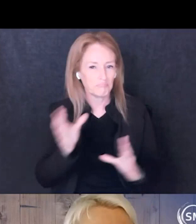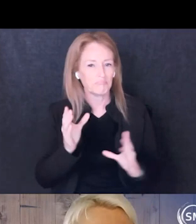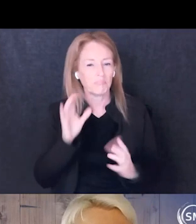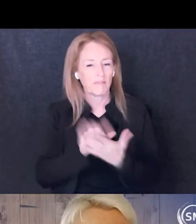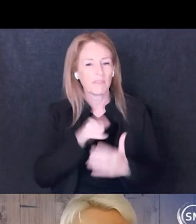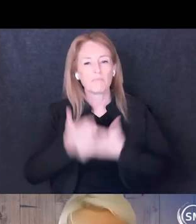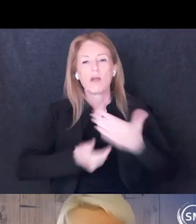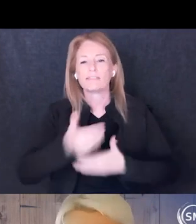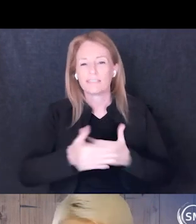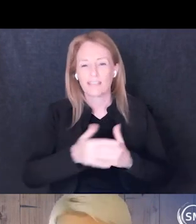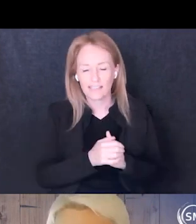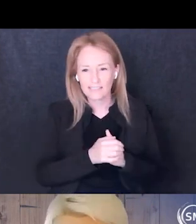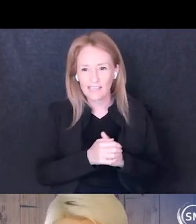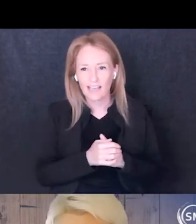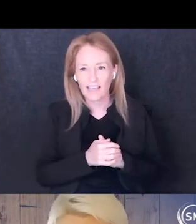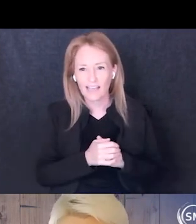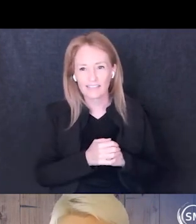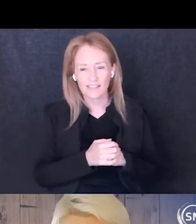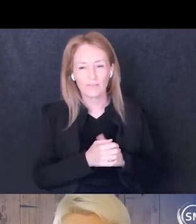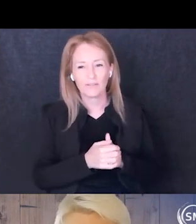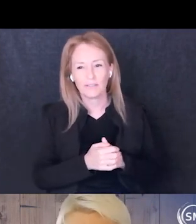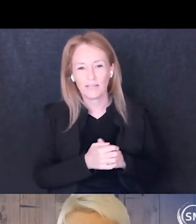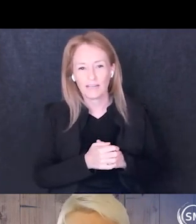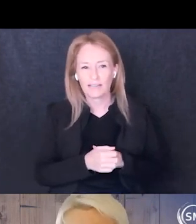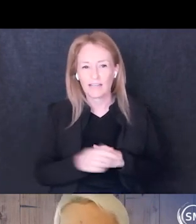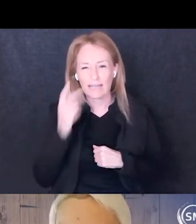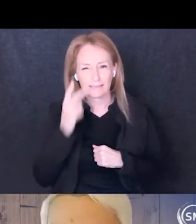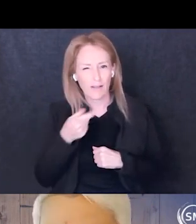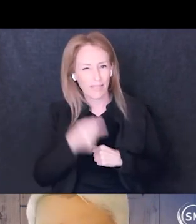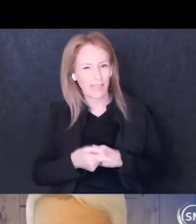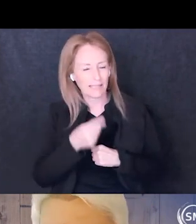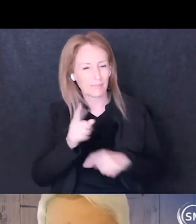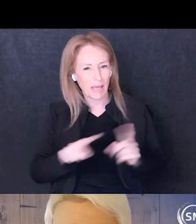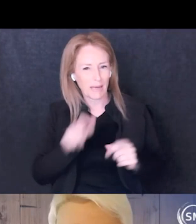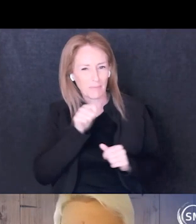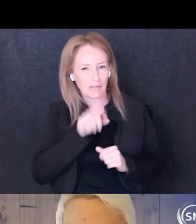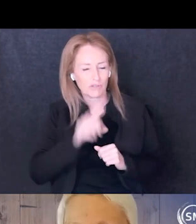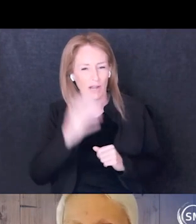I AM NOT SURE IF I KNOW ABOUT THIS QUESTION. : DON'T WORRY. WE HAVE HELP.